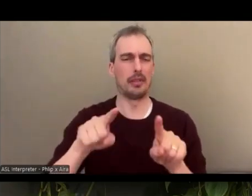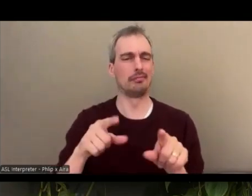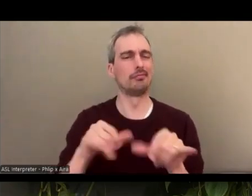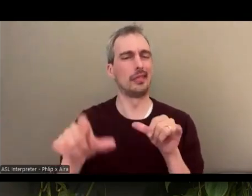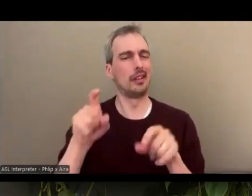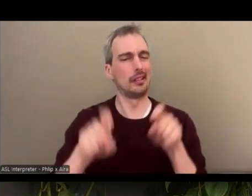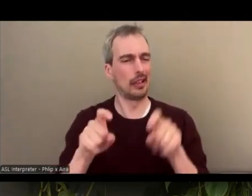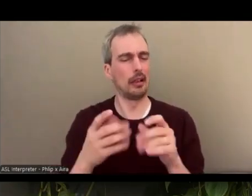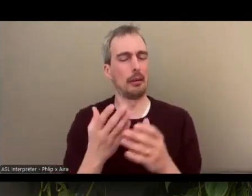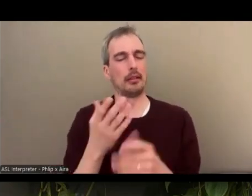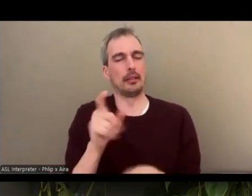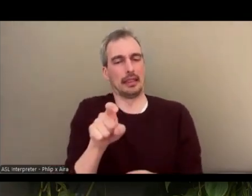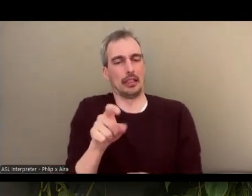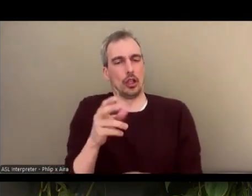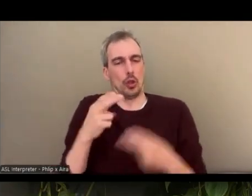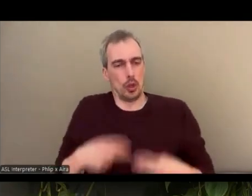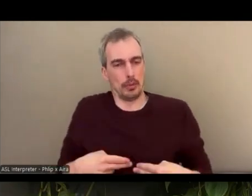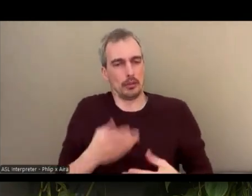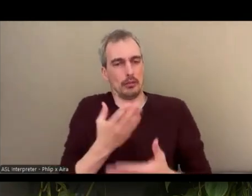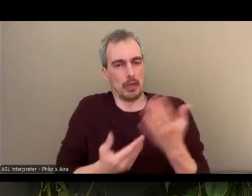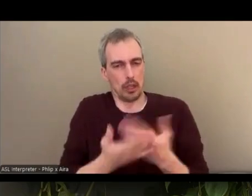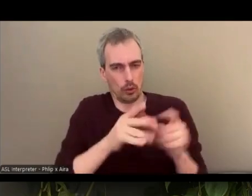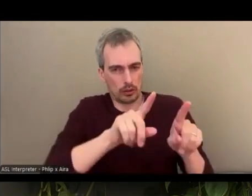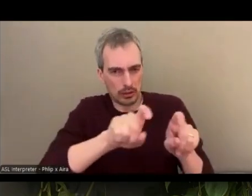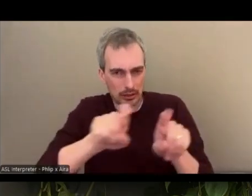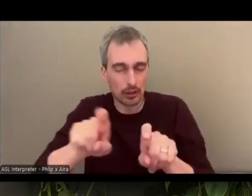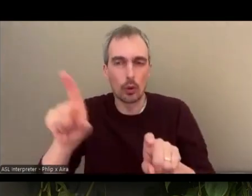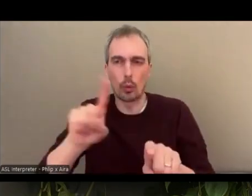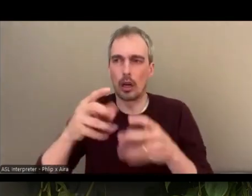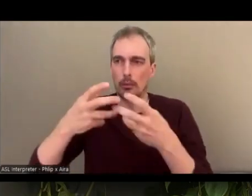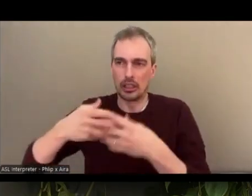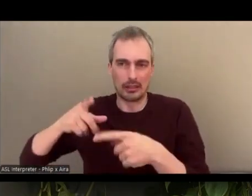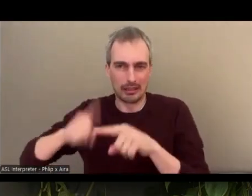that the machines can't test, or where they don't give us 100% confidence.